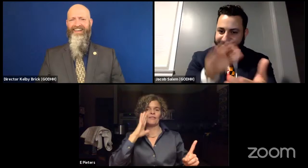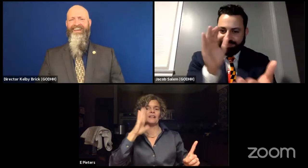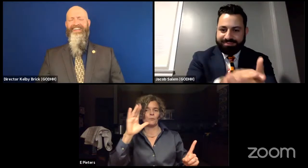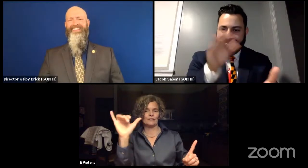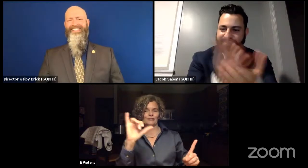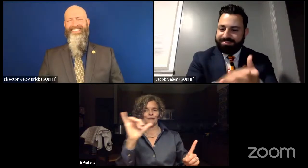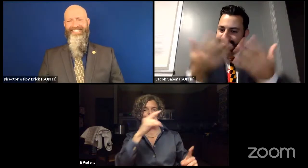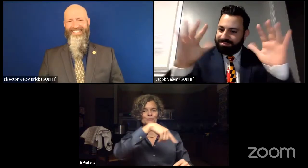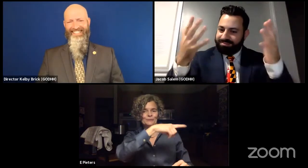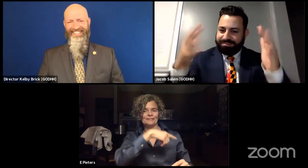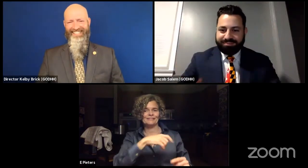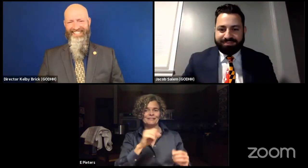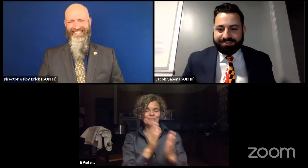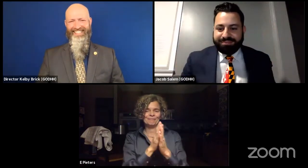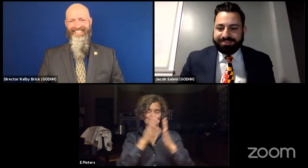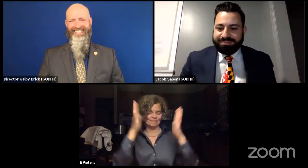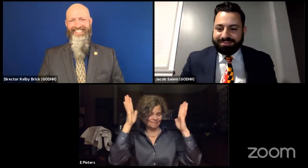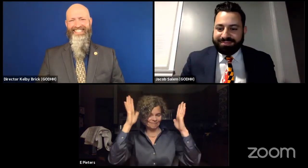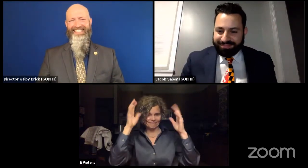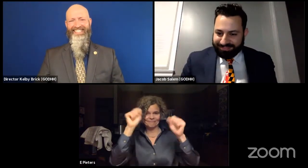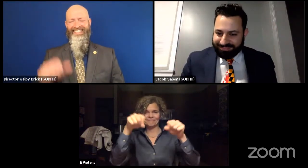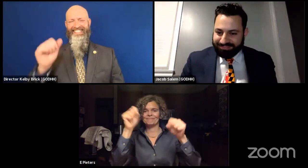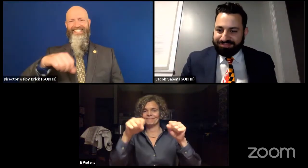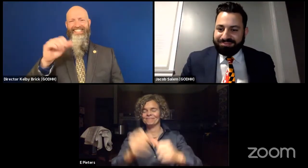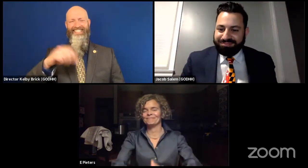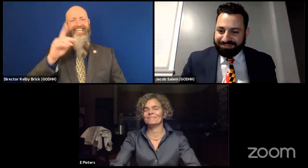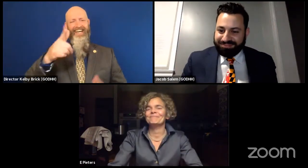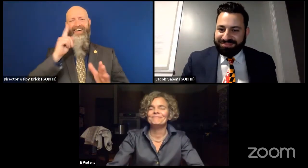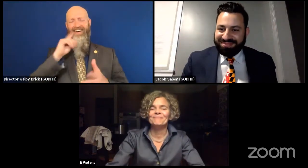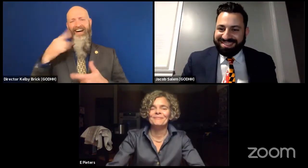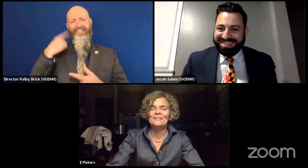All of us are going to continue. I think I can speak for them in that regard.